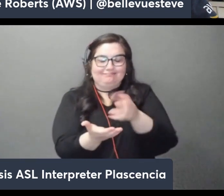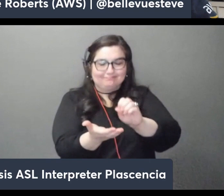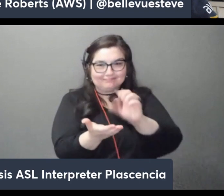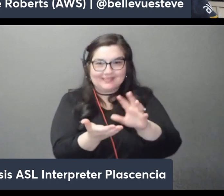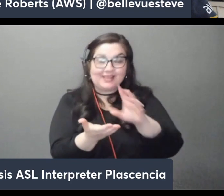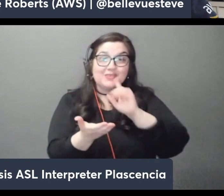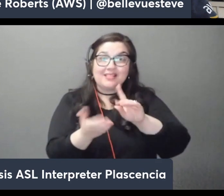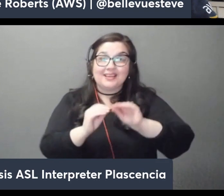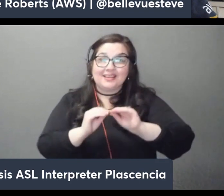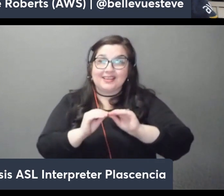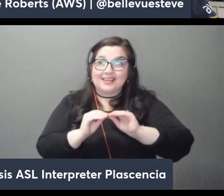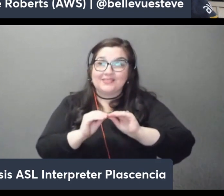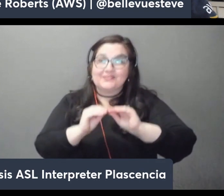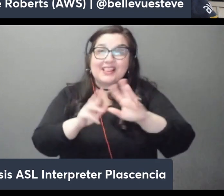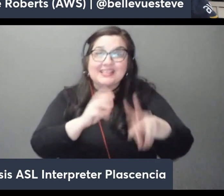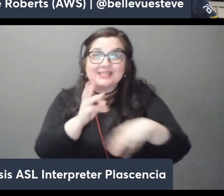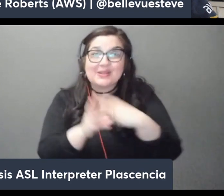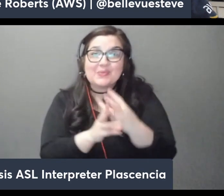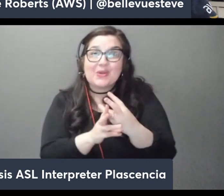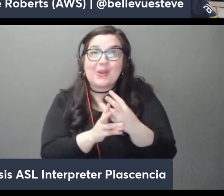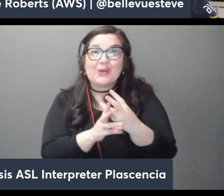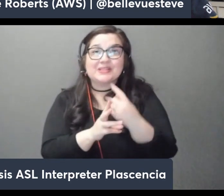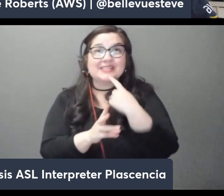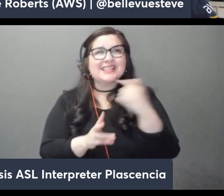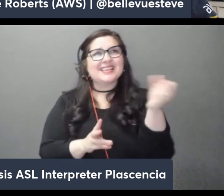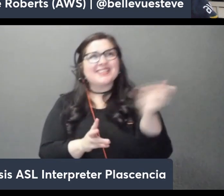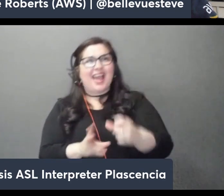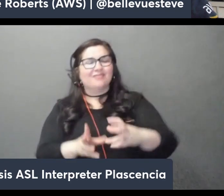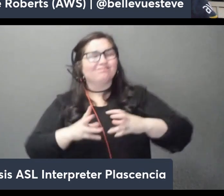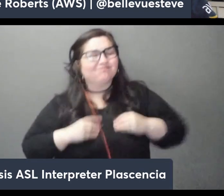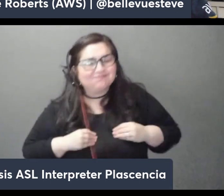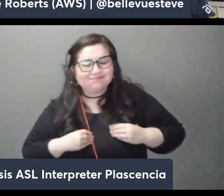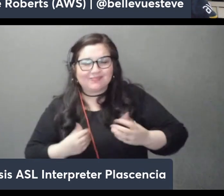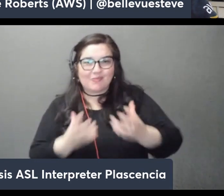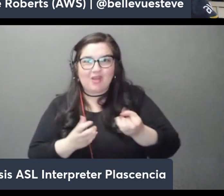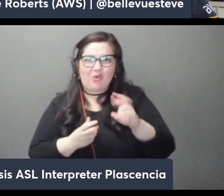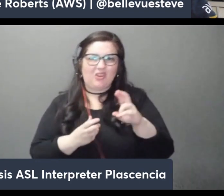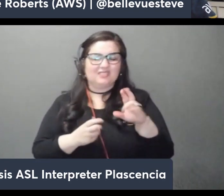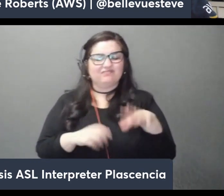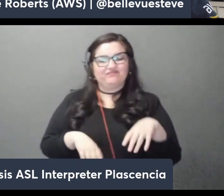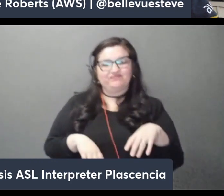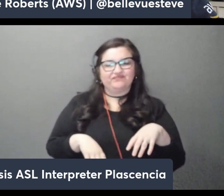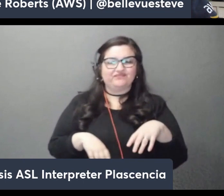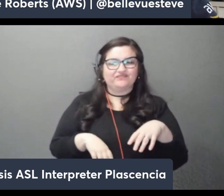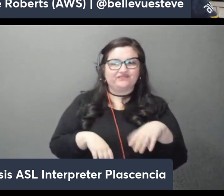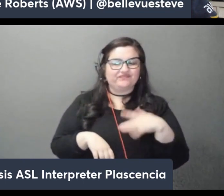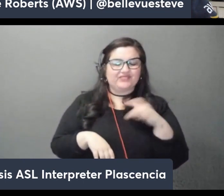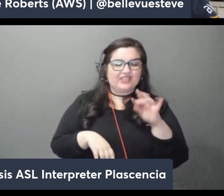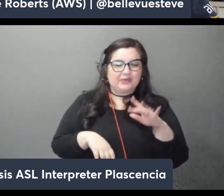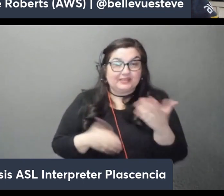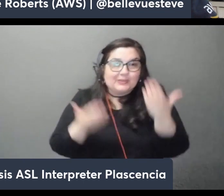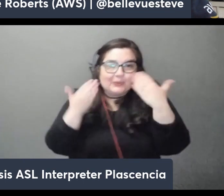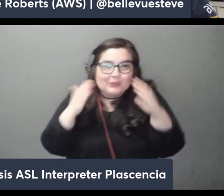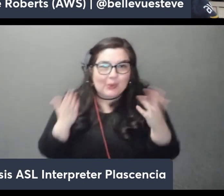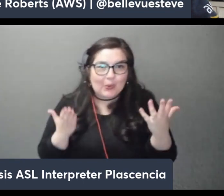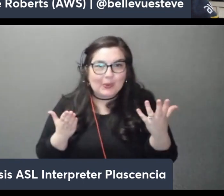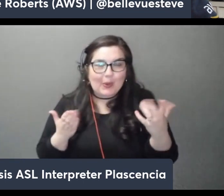and the world says, "Yeah, this is great," or they say, "Eh, it could be better," so you really don't know. You have a good idea. You've play tested.